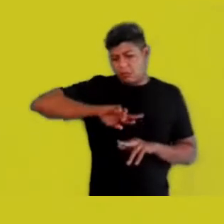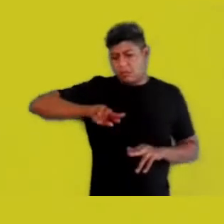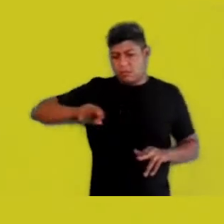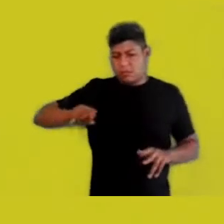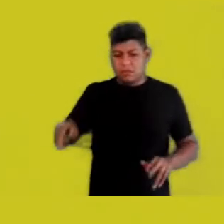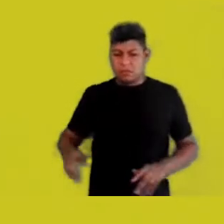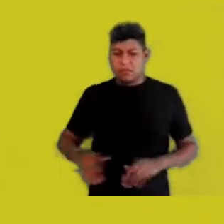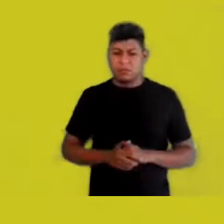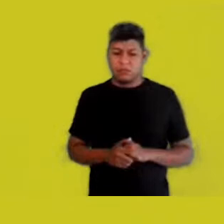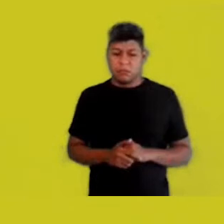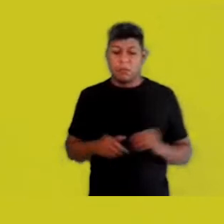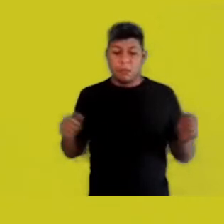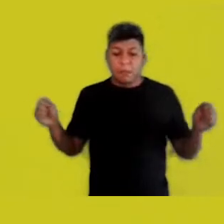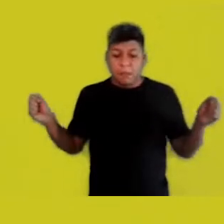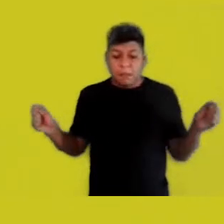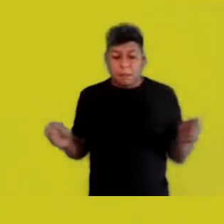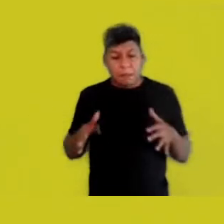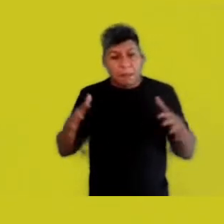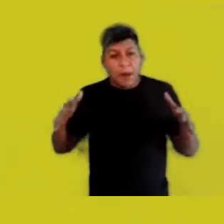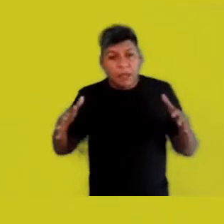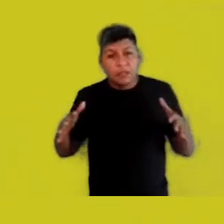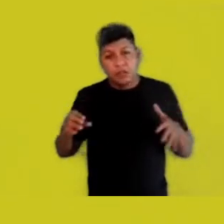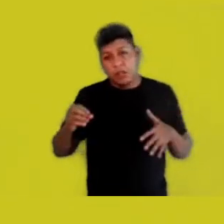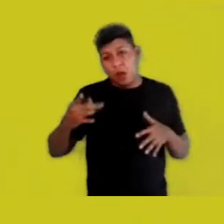Magic, or enchantment, does the opposite.